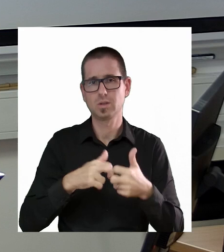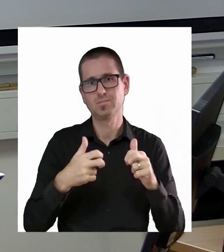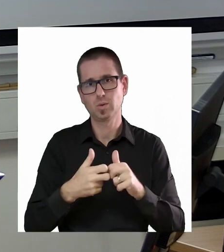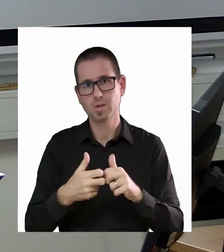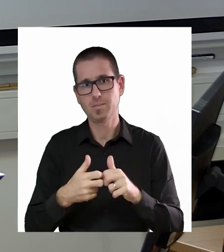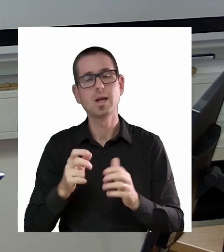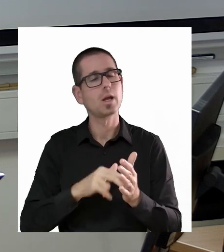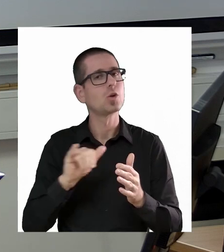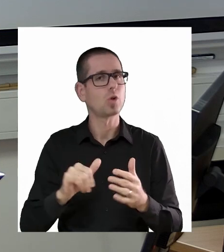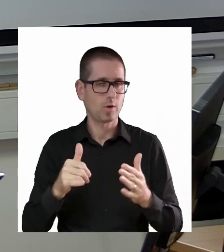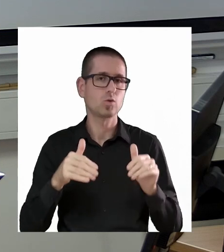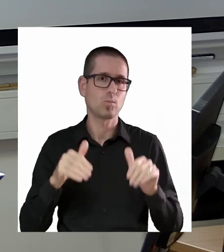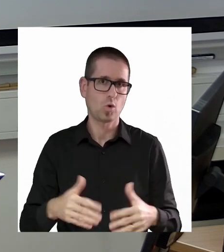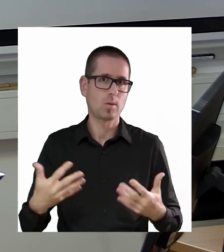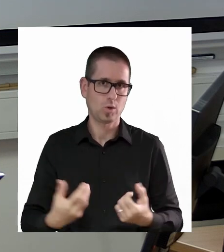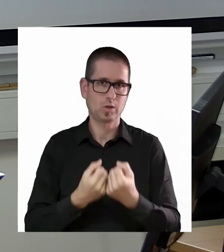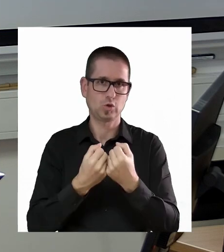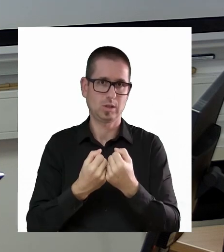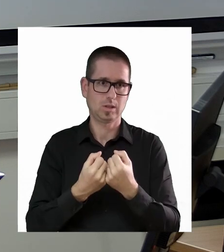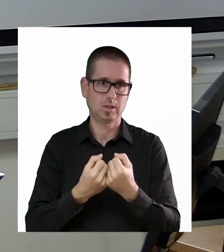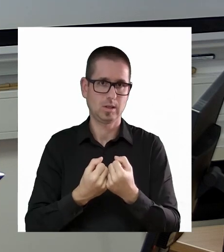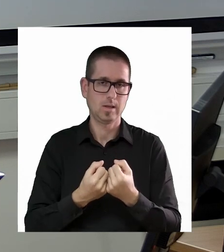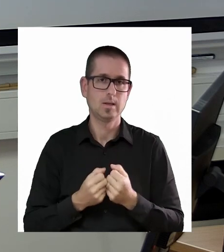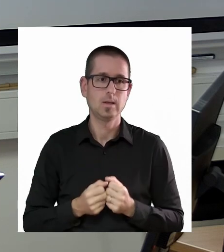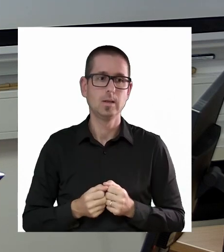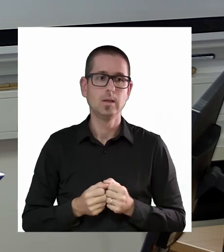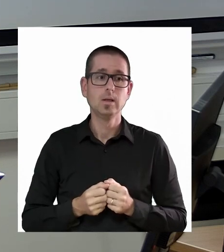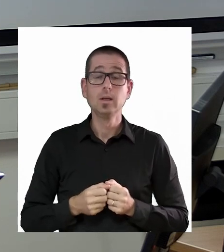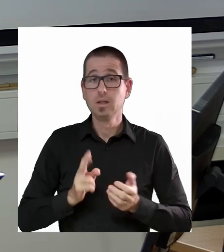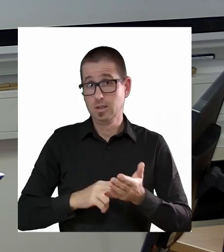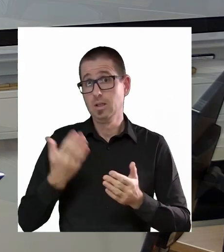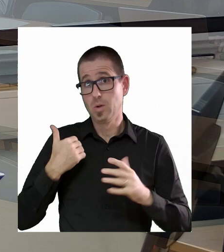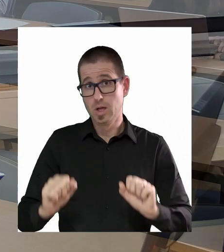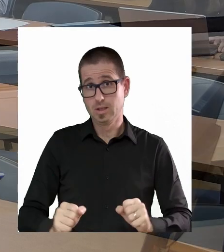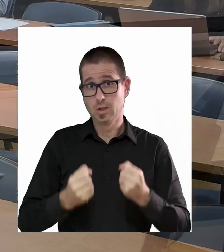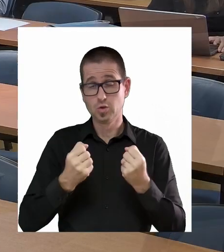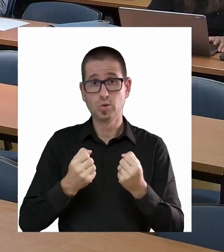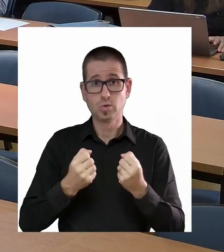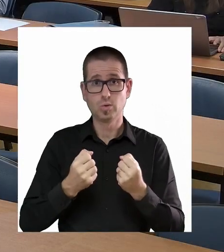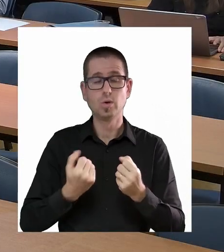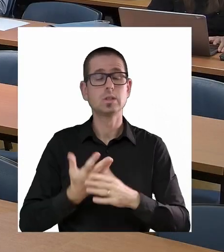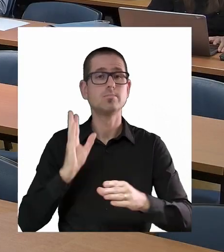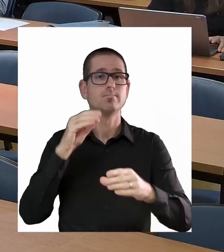still needs to be addressed. It was really hard to really include solutions